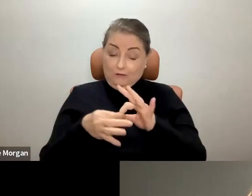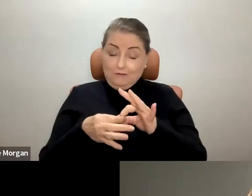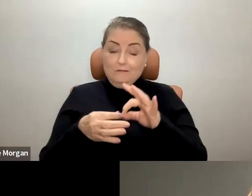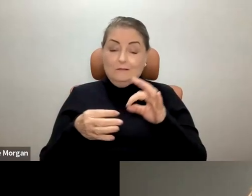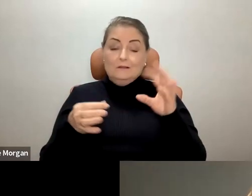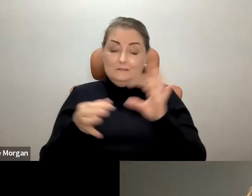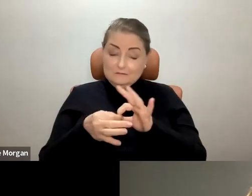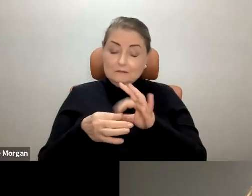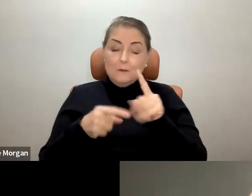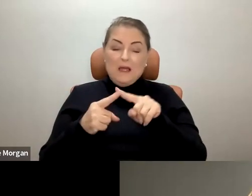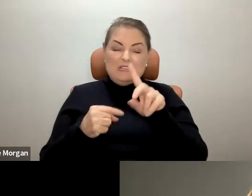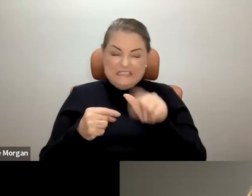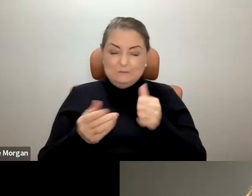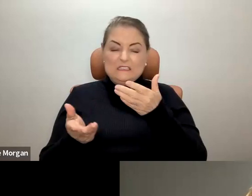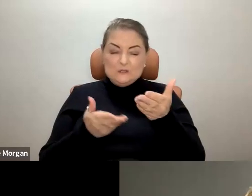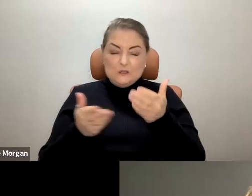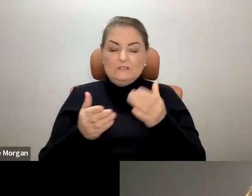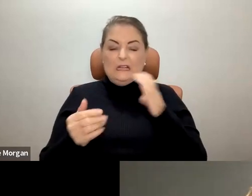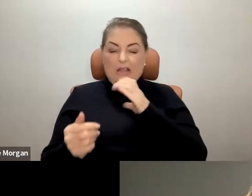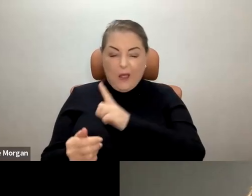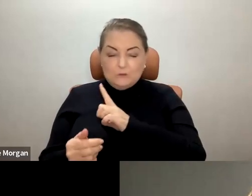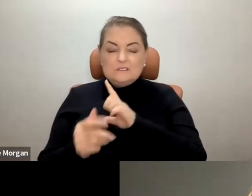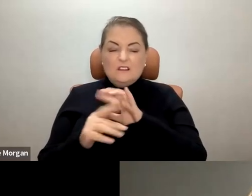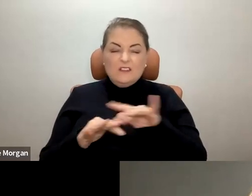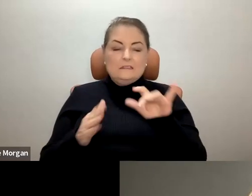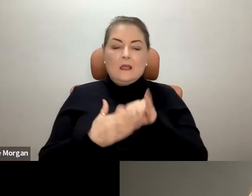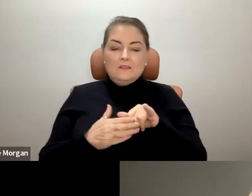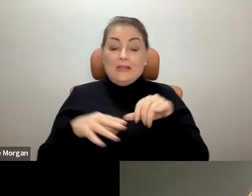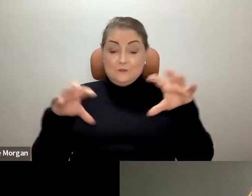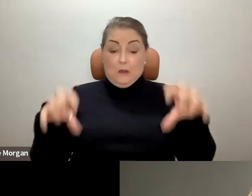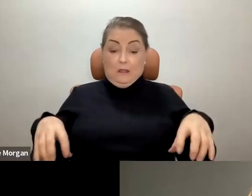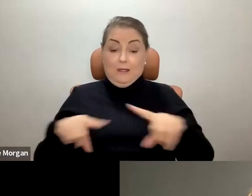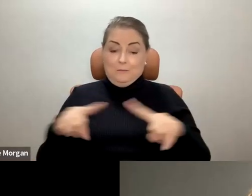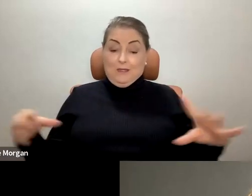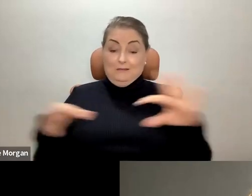Disability Services Council and things like that. So we are